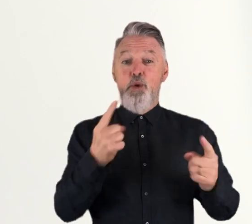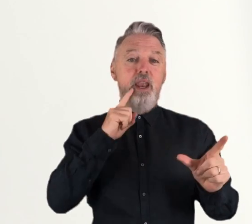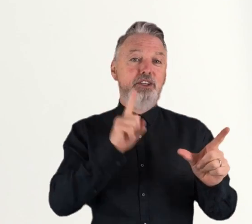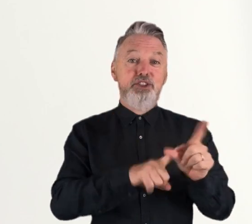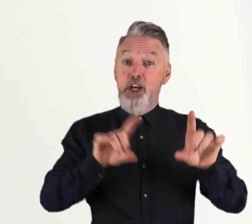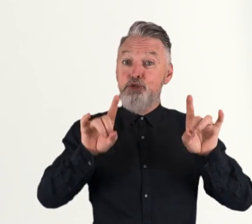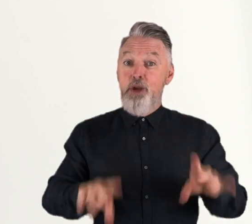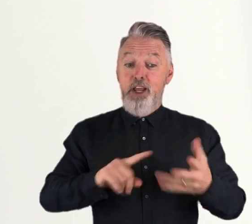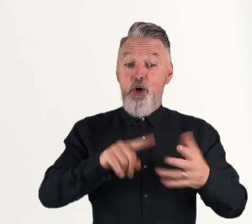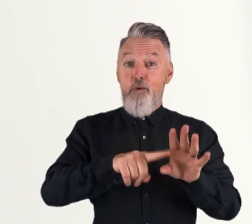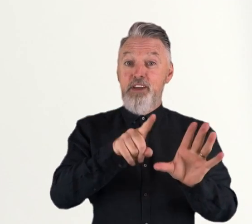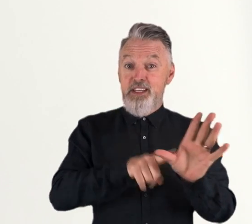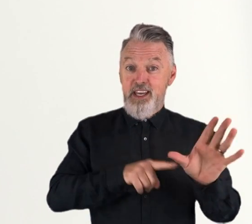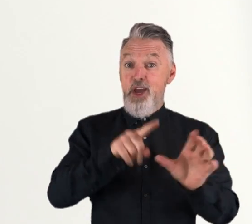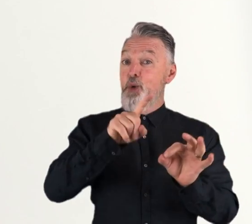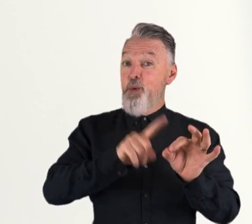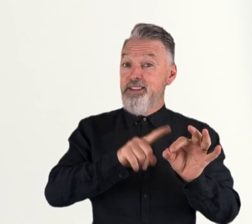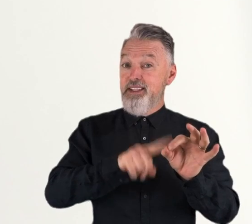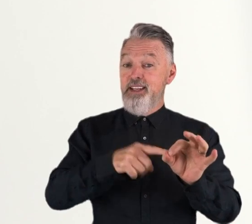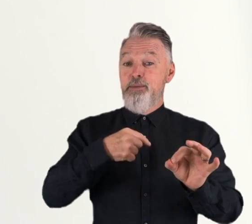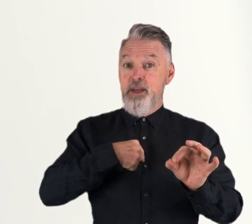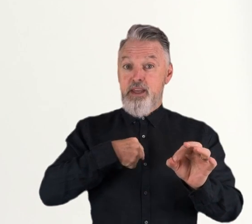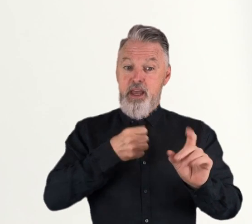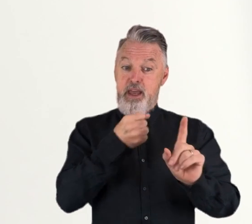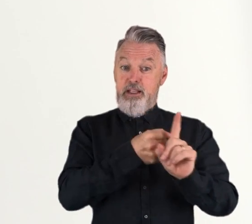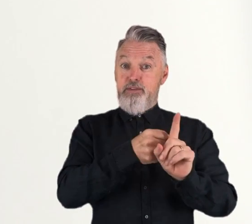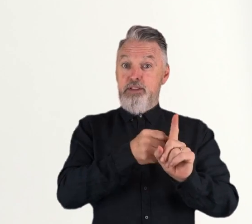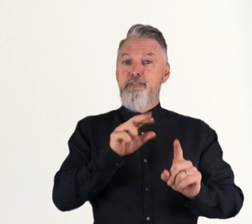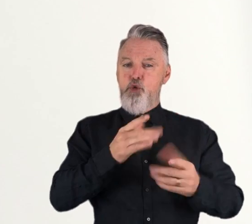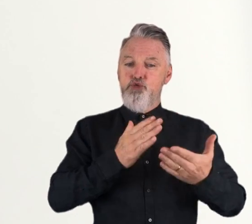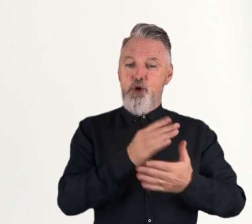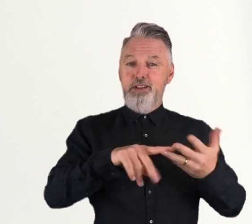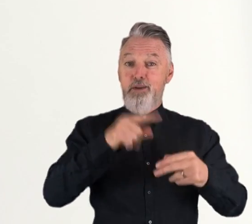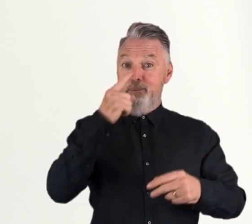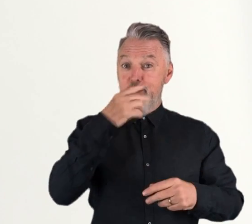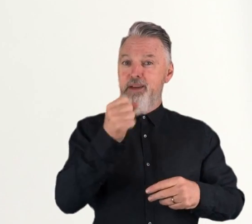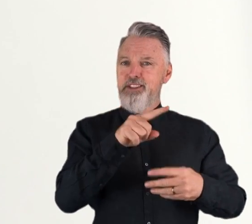for Queensland, I’m an activist for the rights of people with disability and I'm a big fan of Remarkable.